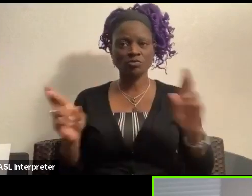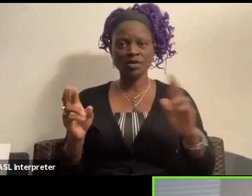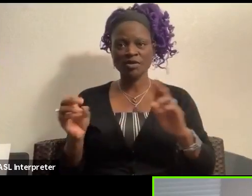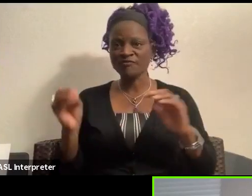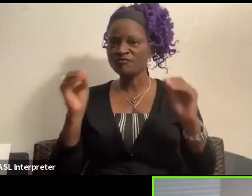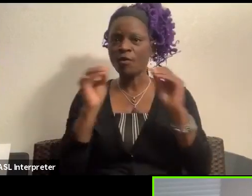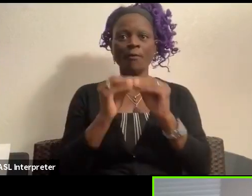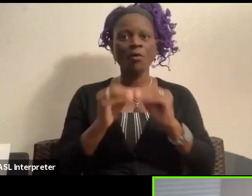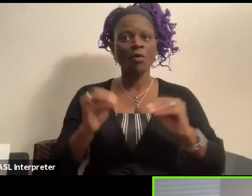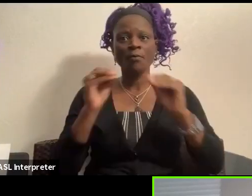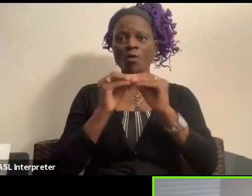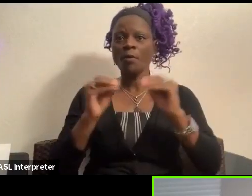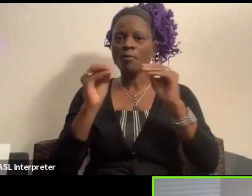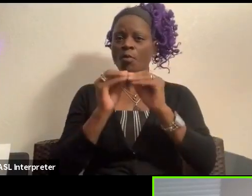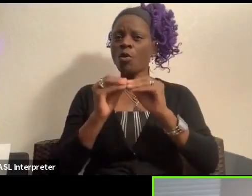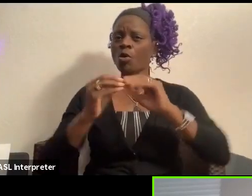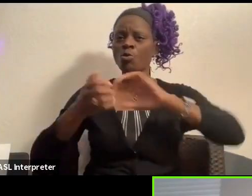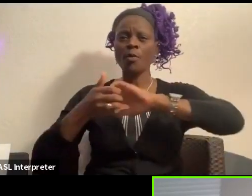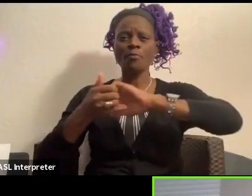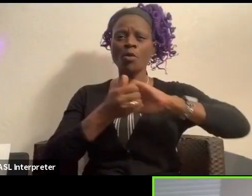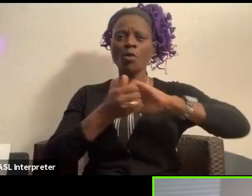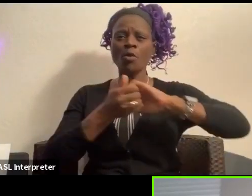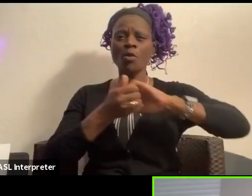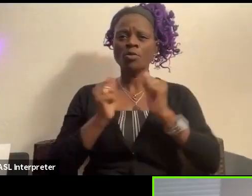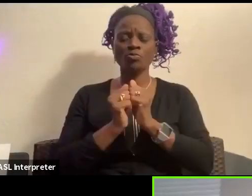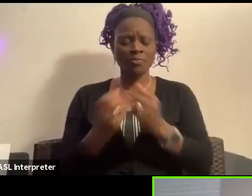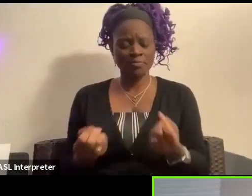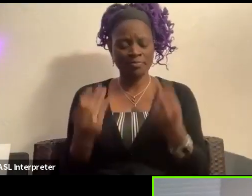we're partnering with many different stakeholder groups to set up mass large